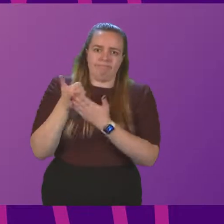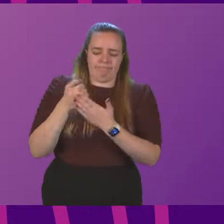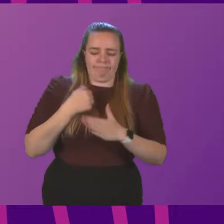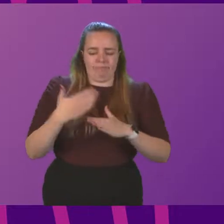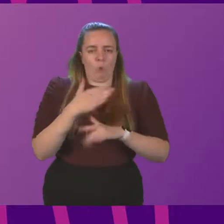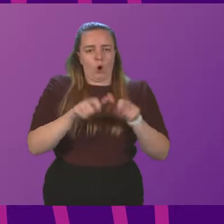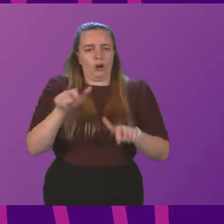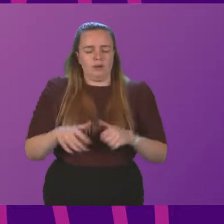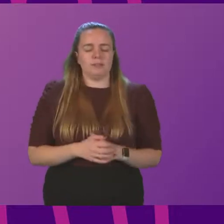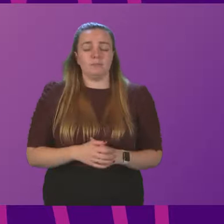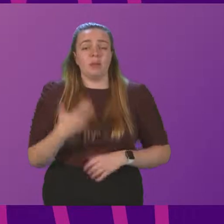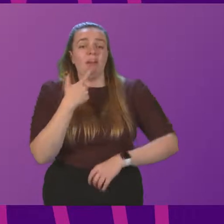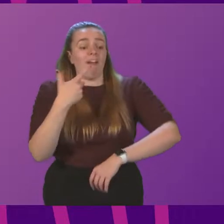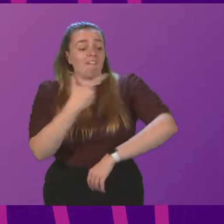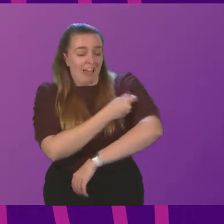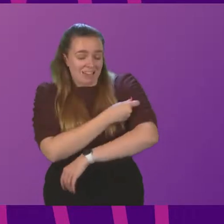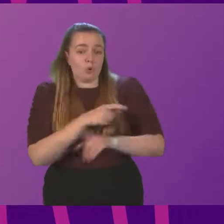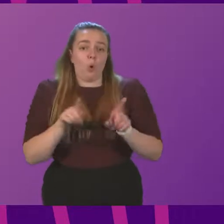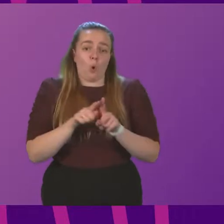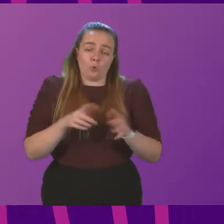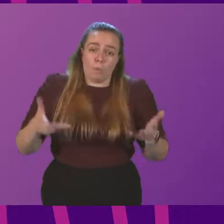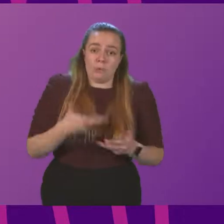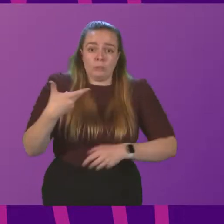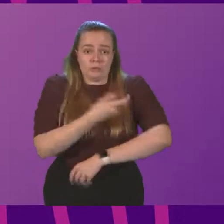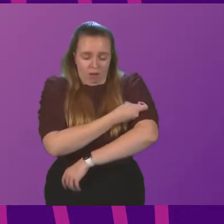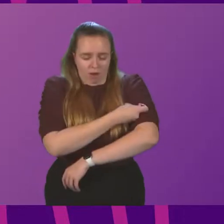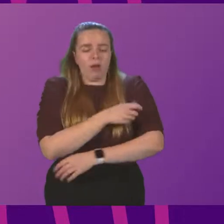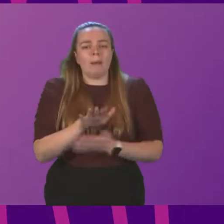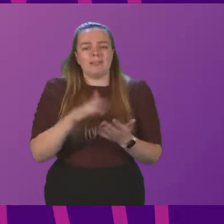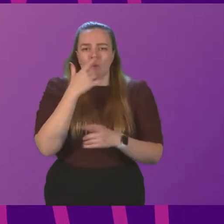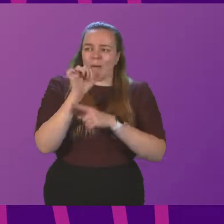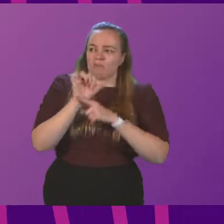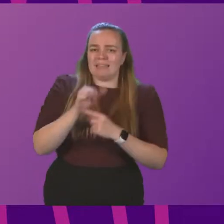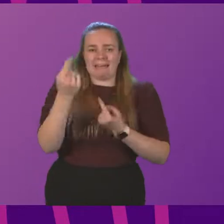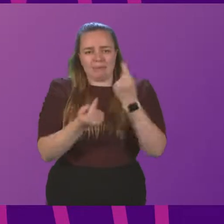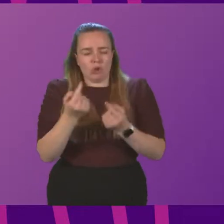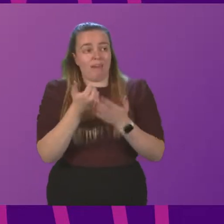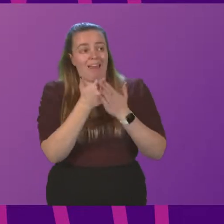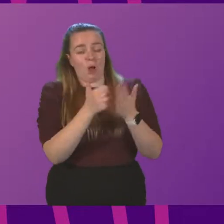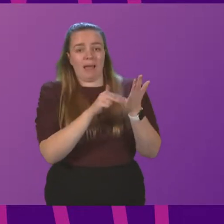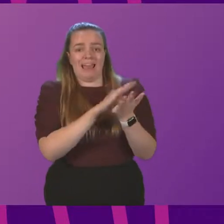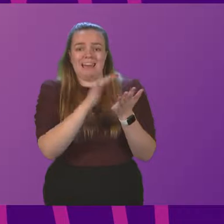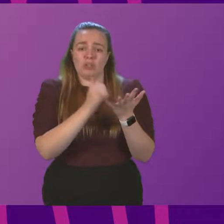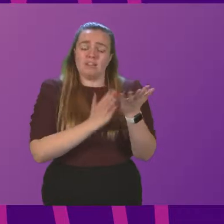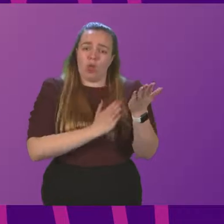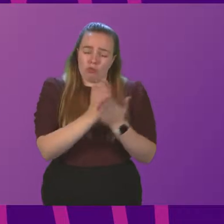By being vaccinated and boosted, we can protect each other and help our NHS through another